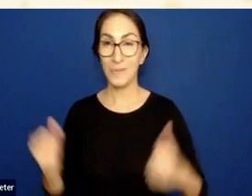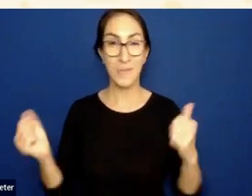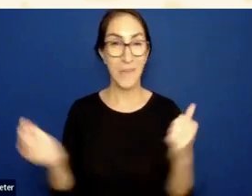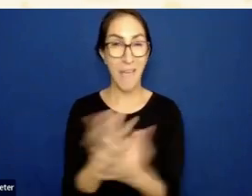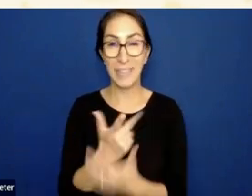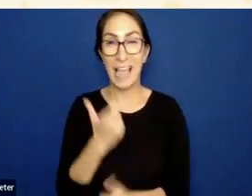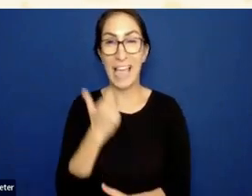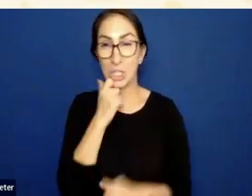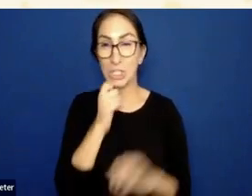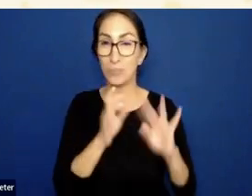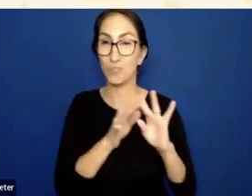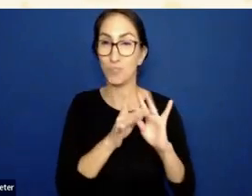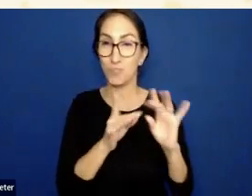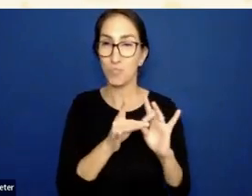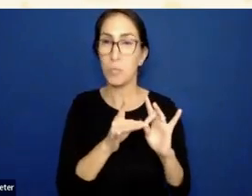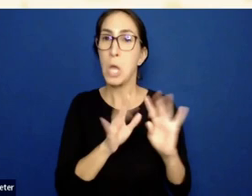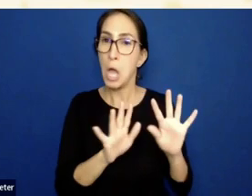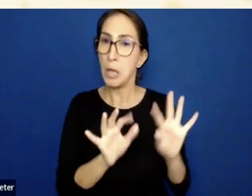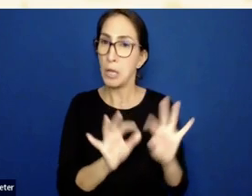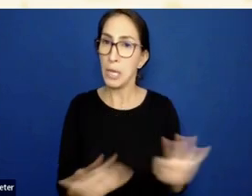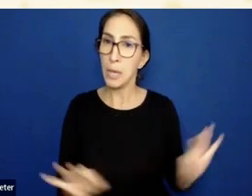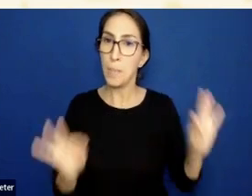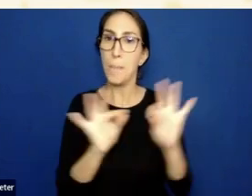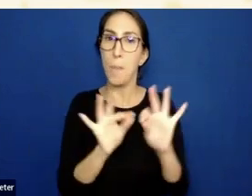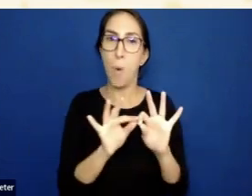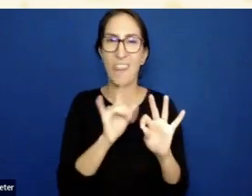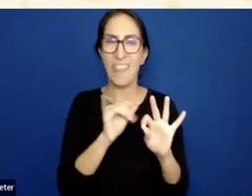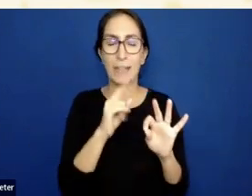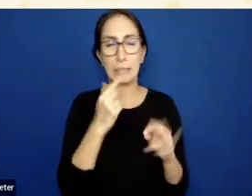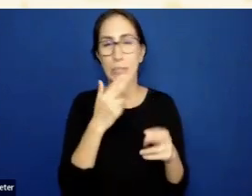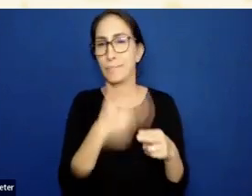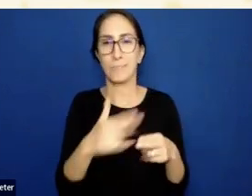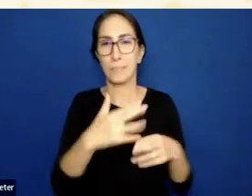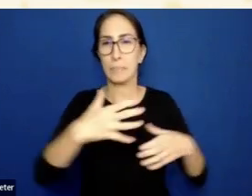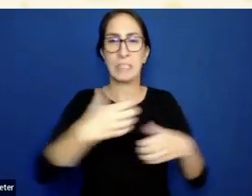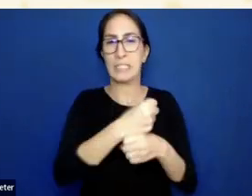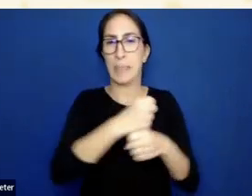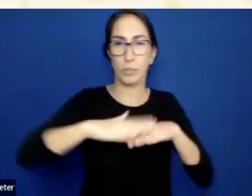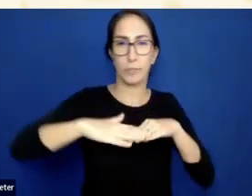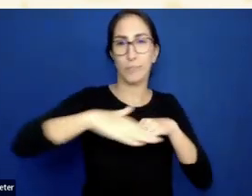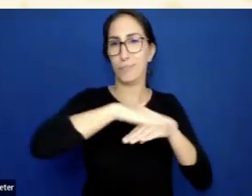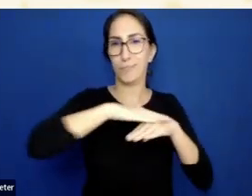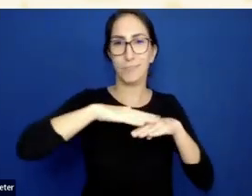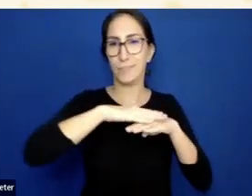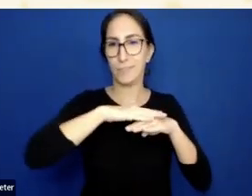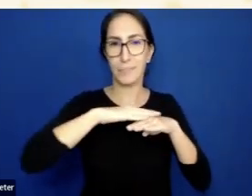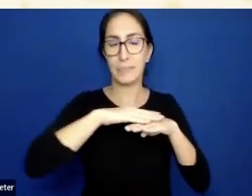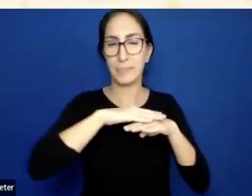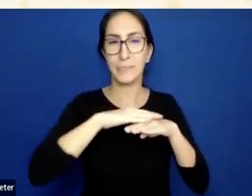It's like a small summary about that. So , so I don't need any more.